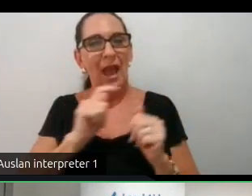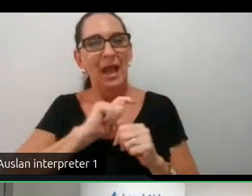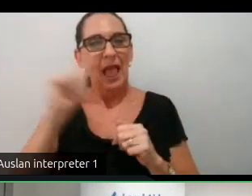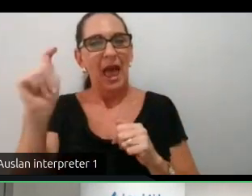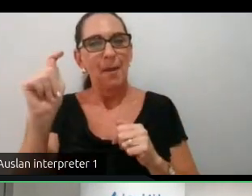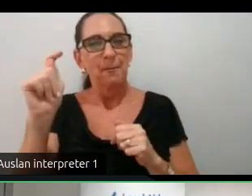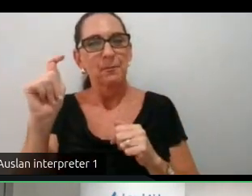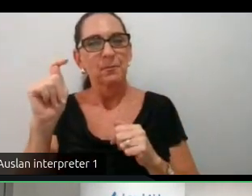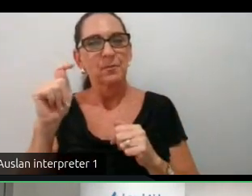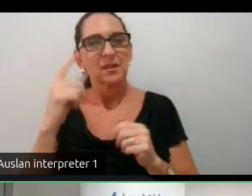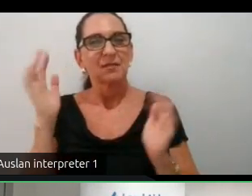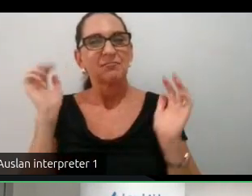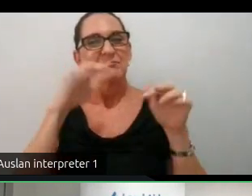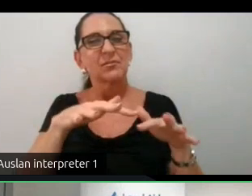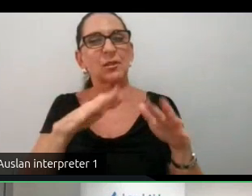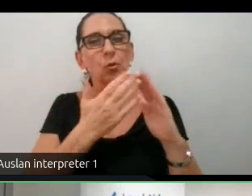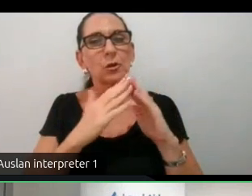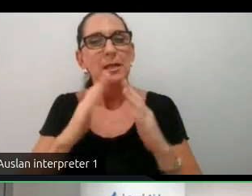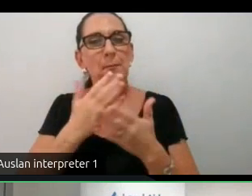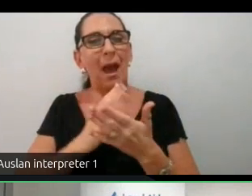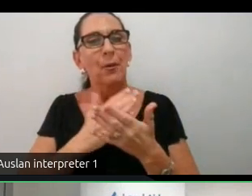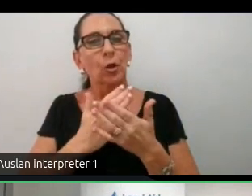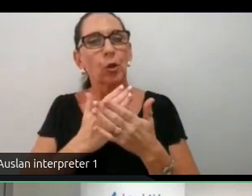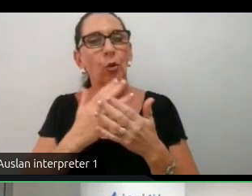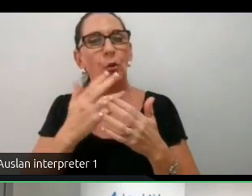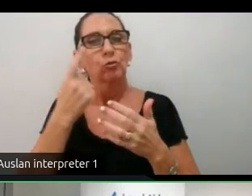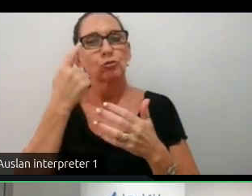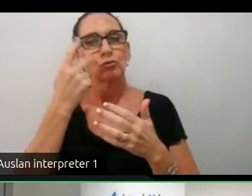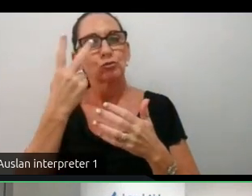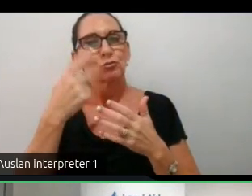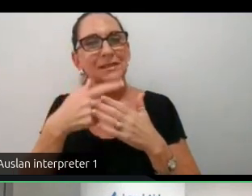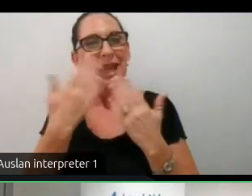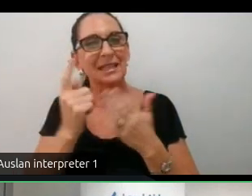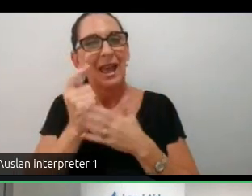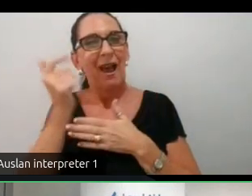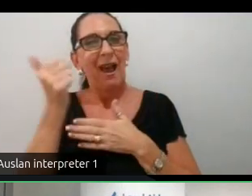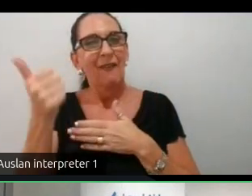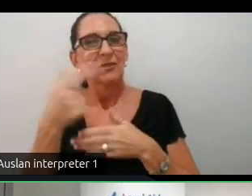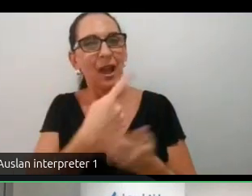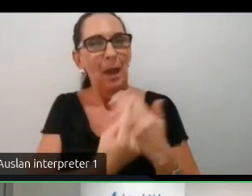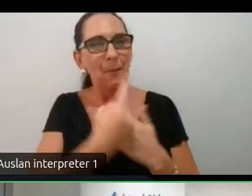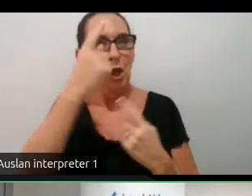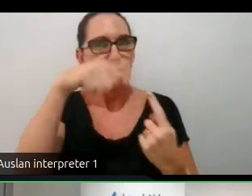uh at a community barbecue put on to help the community two days after the cyclone event. So,